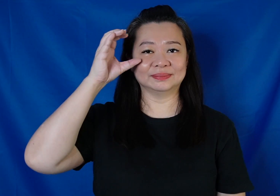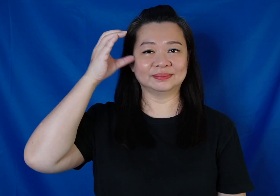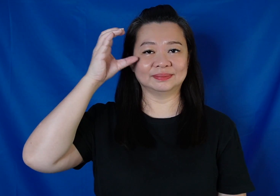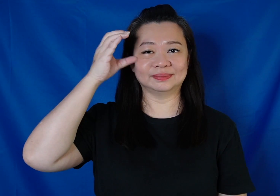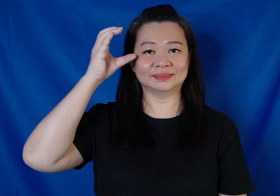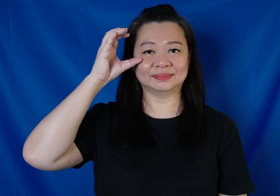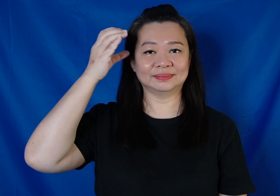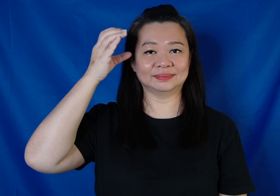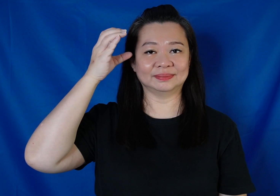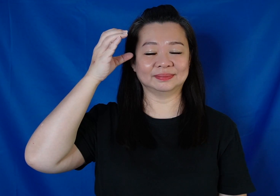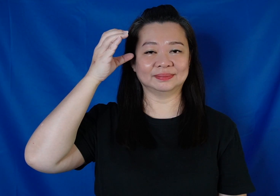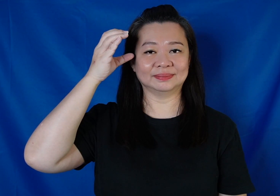CHINESE, Mandarin